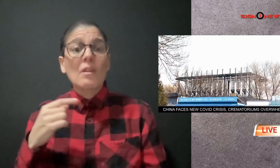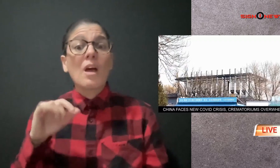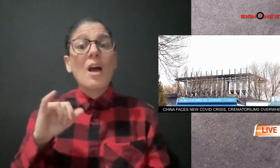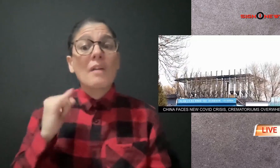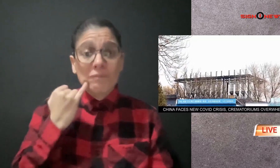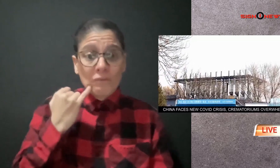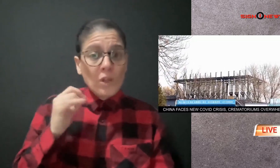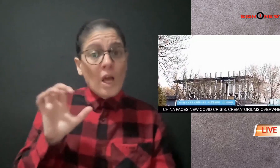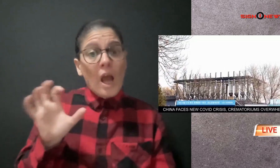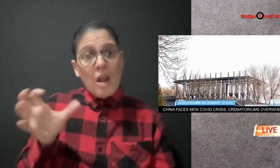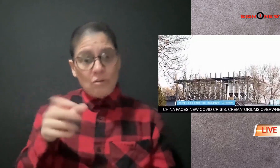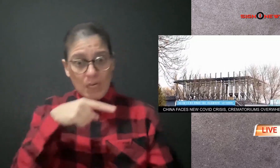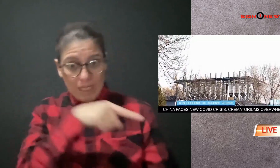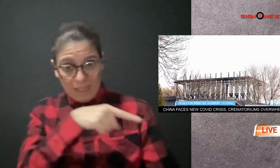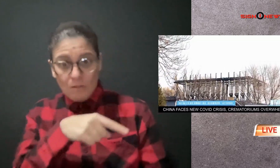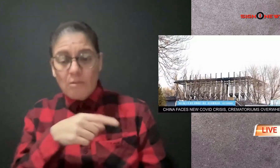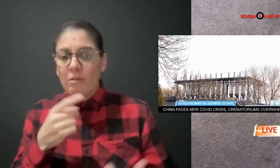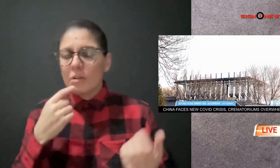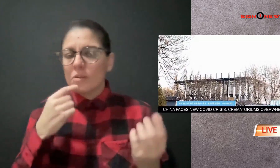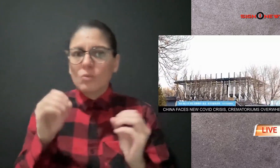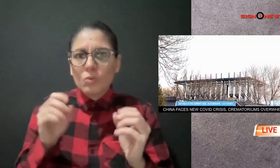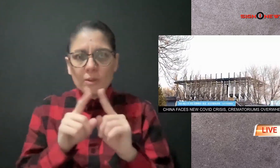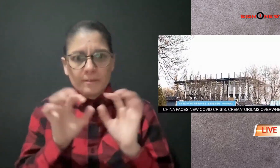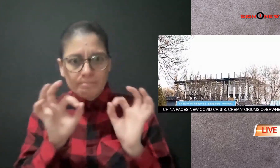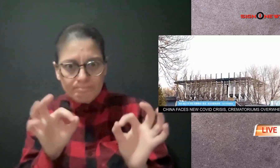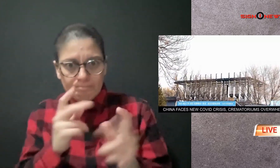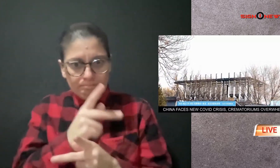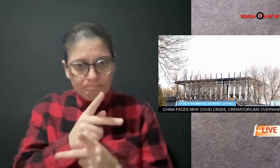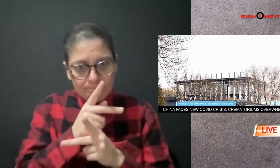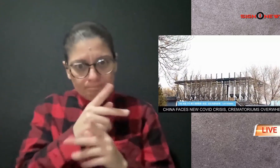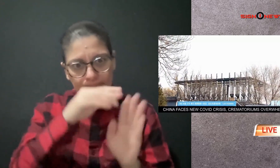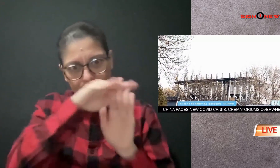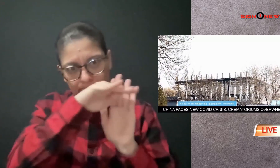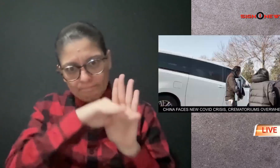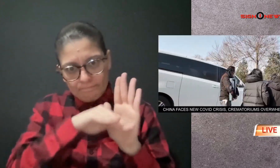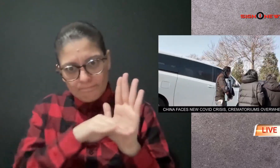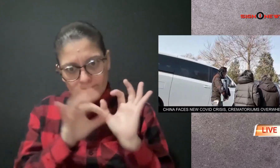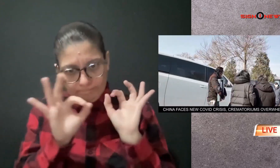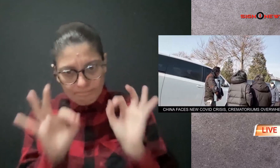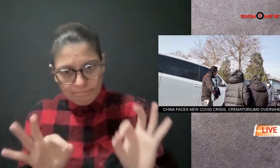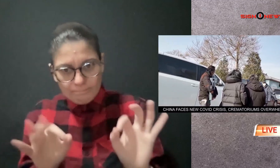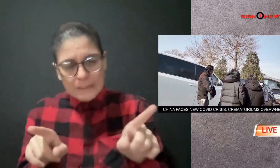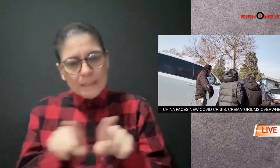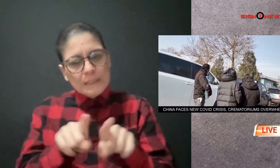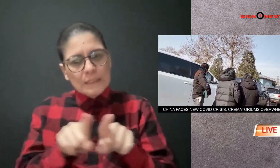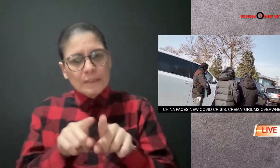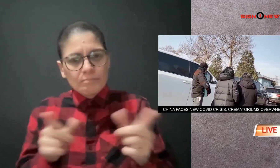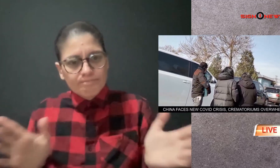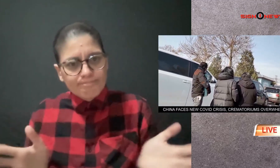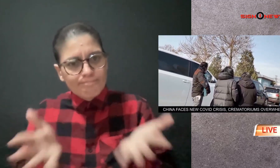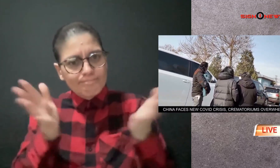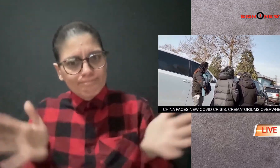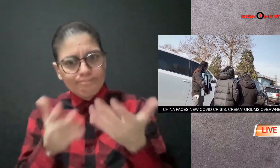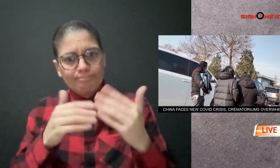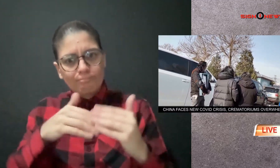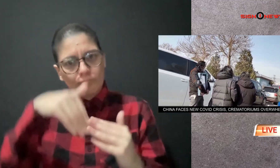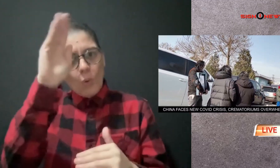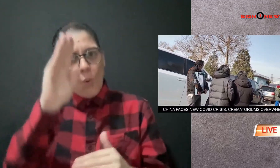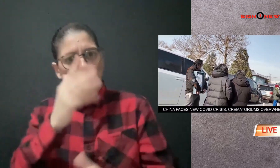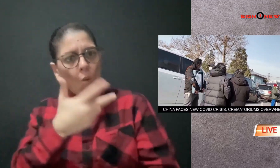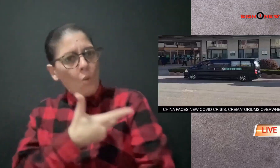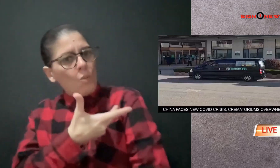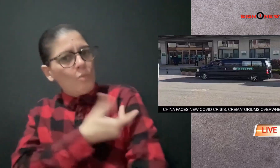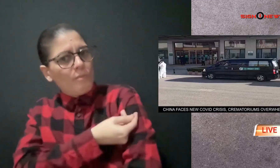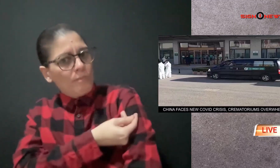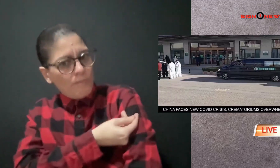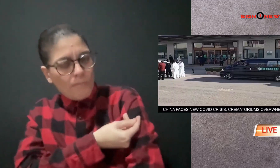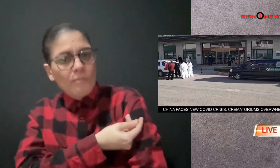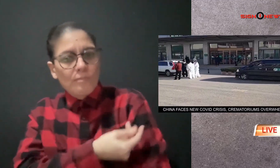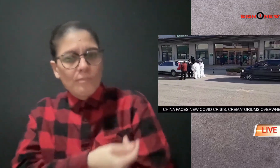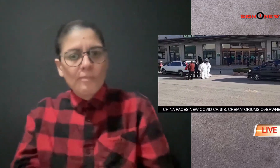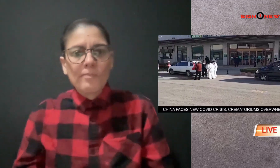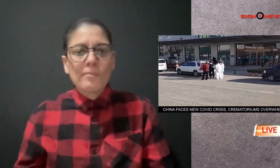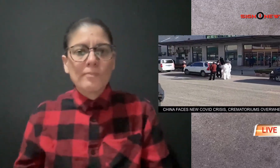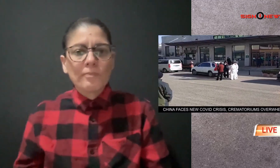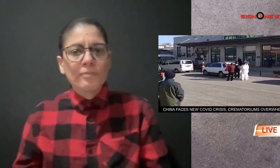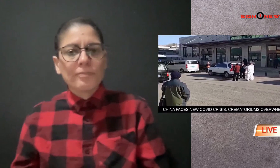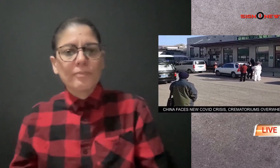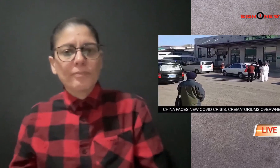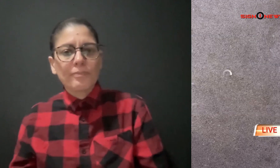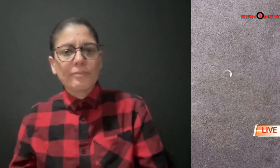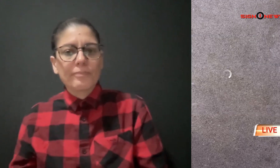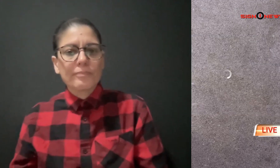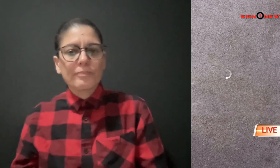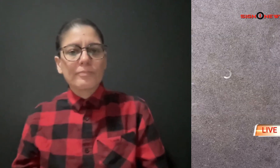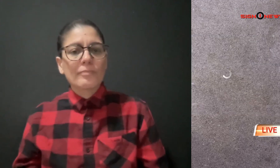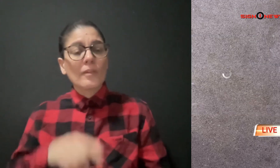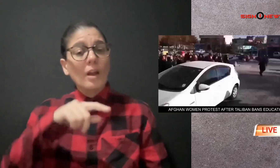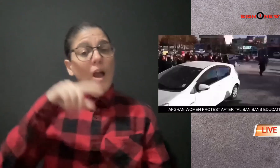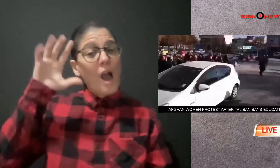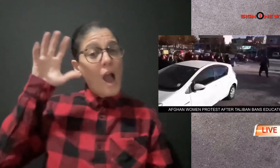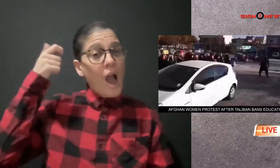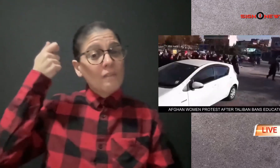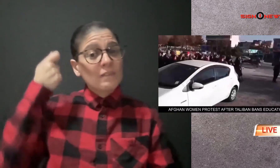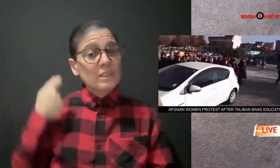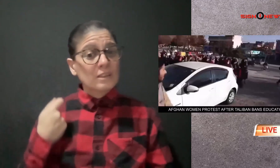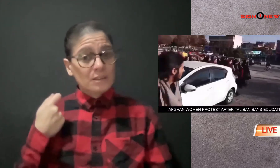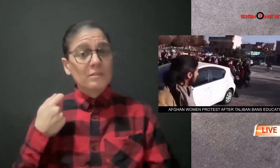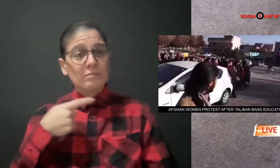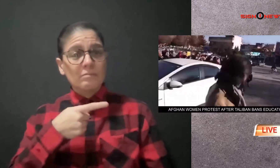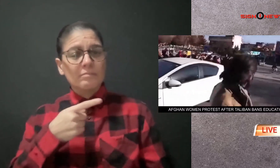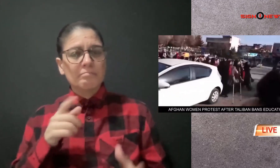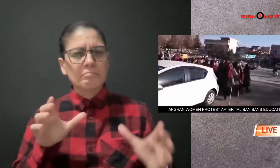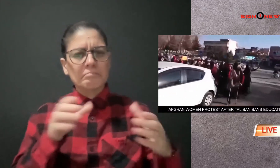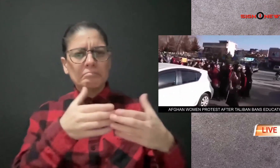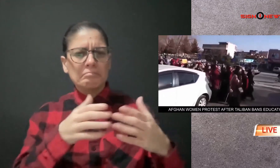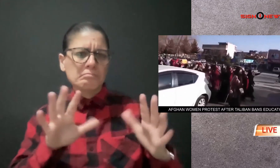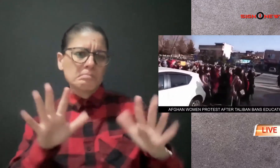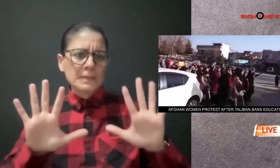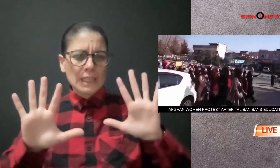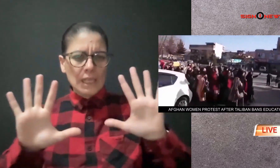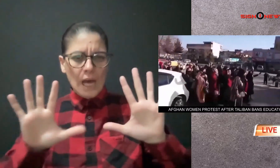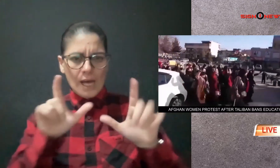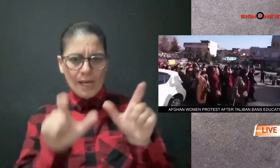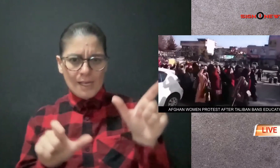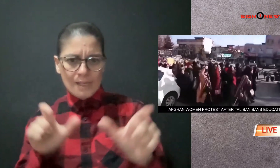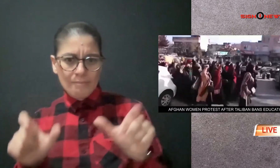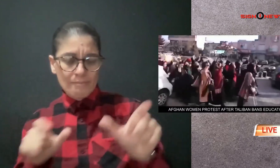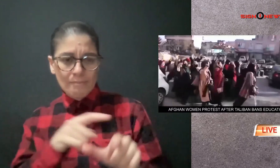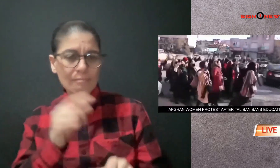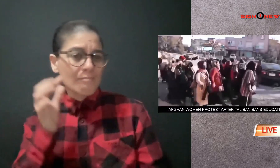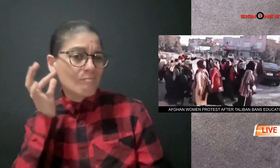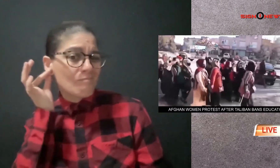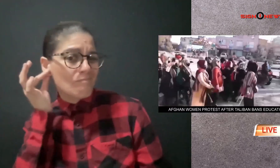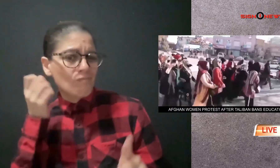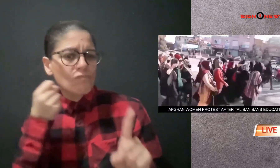from covid if the country does not take necessary public health measures like increased vaccinations